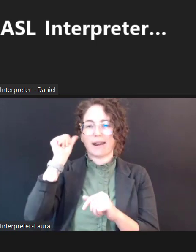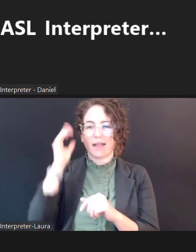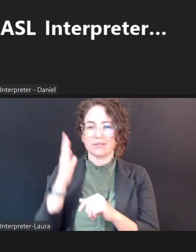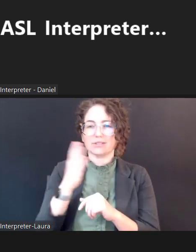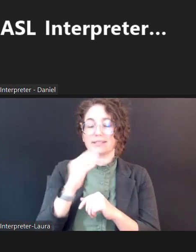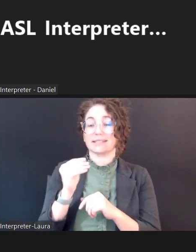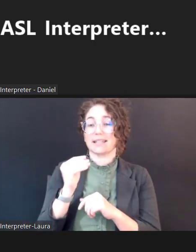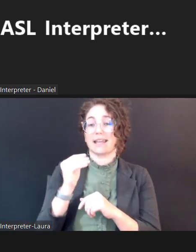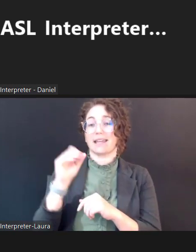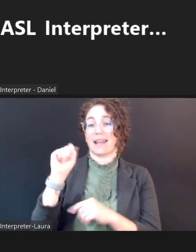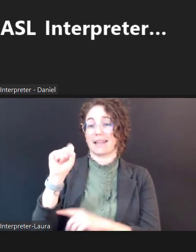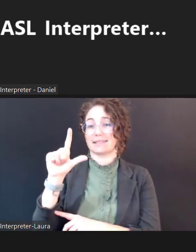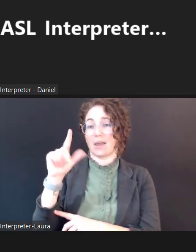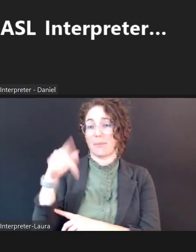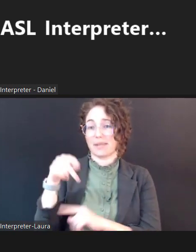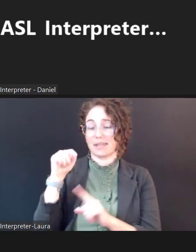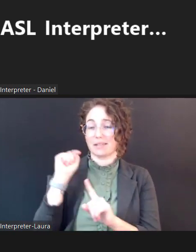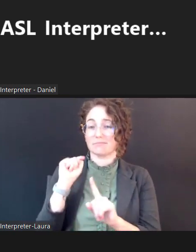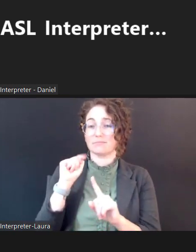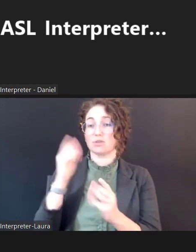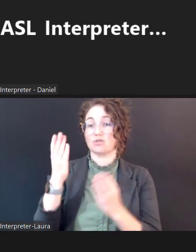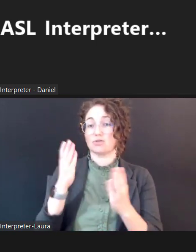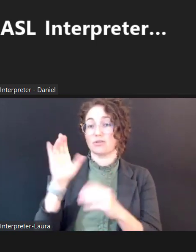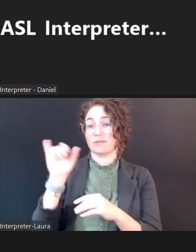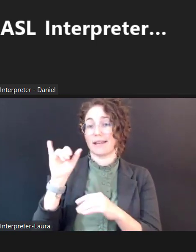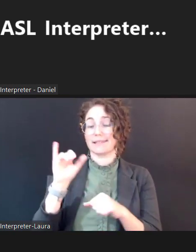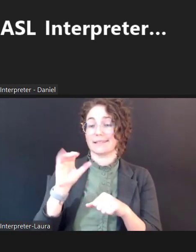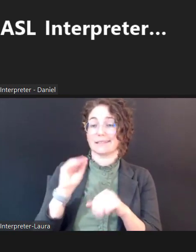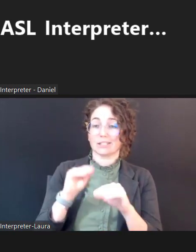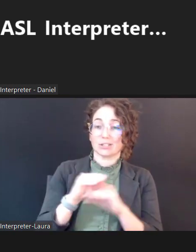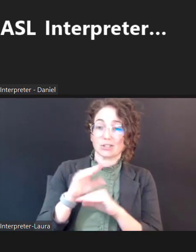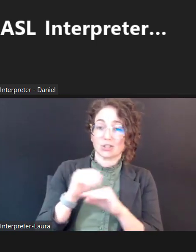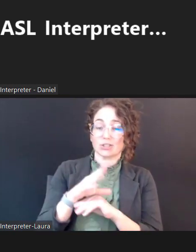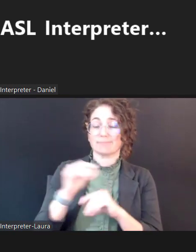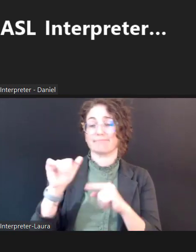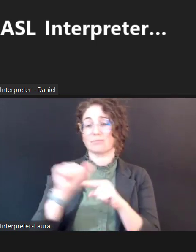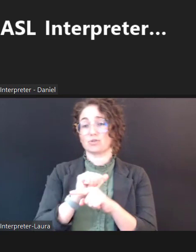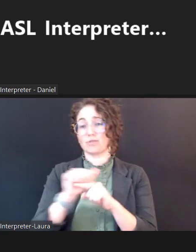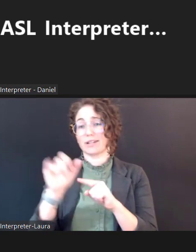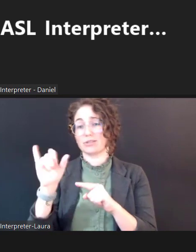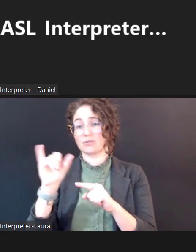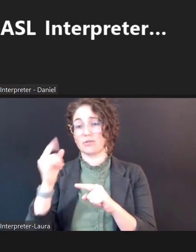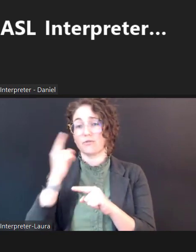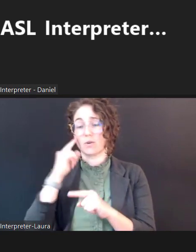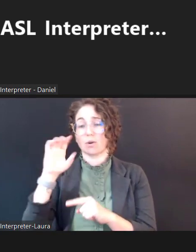Terry Foust who is a pediatric audiologies who is a trainer to the